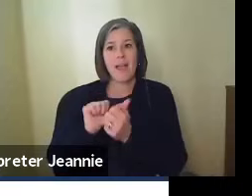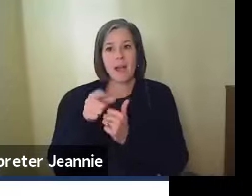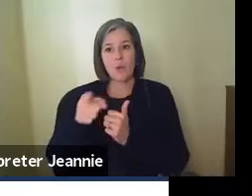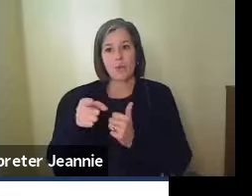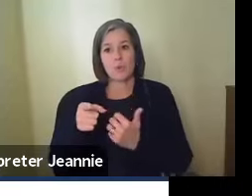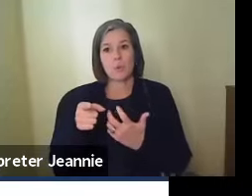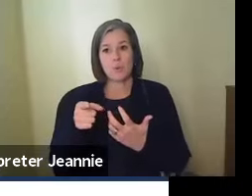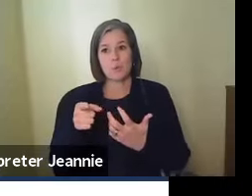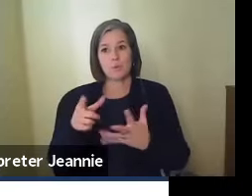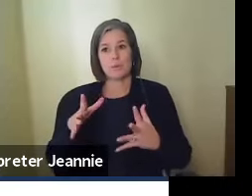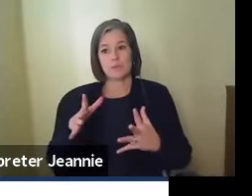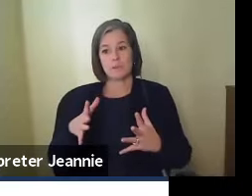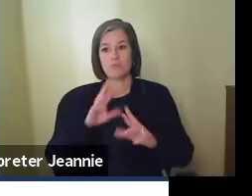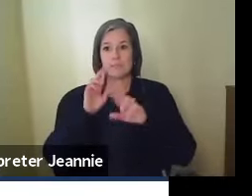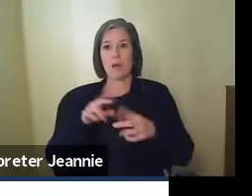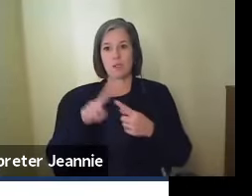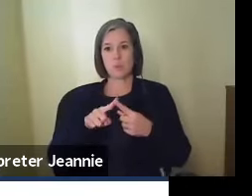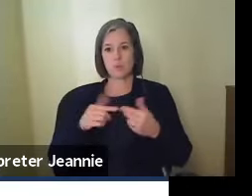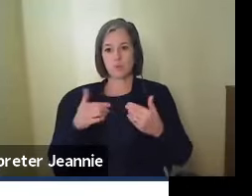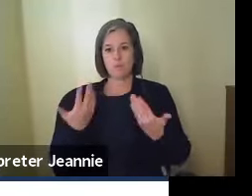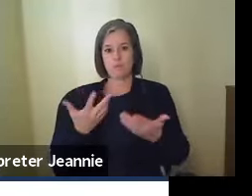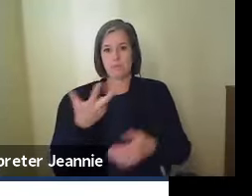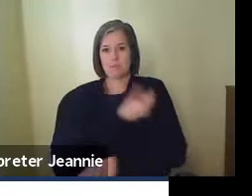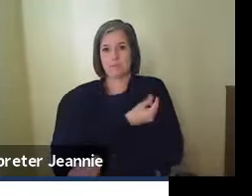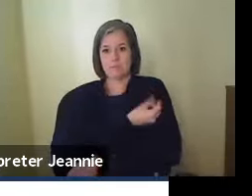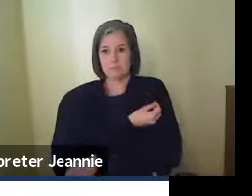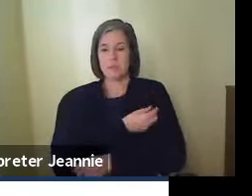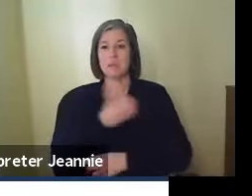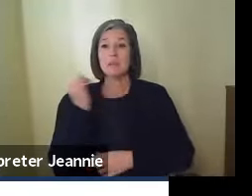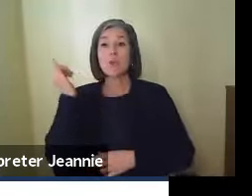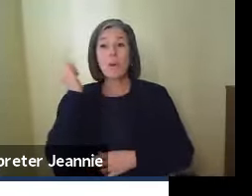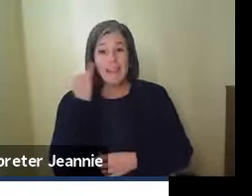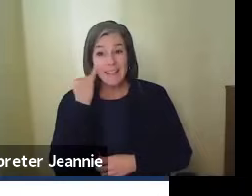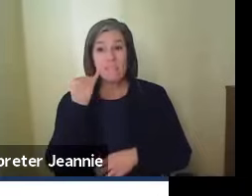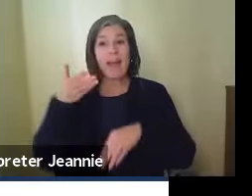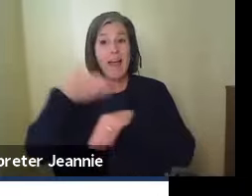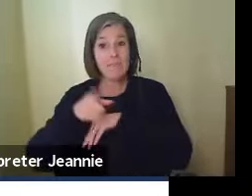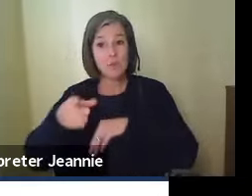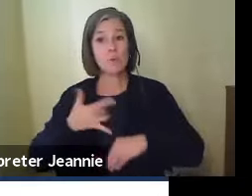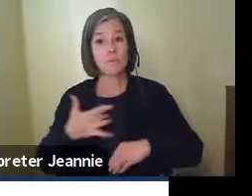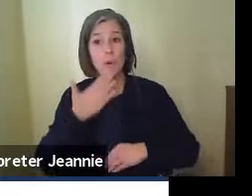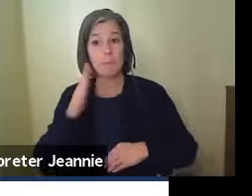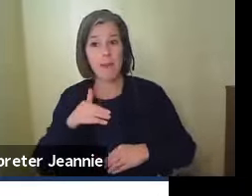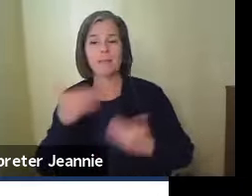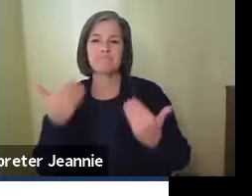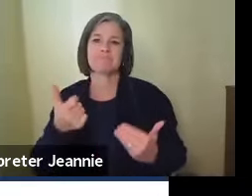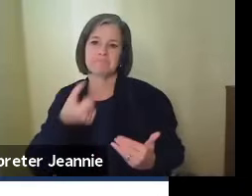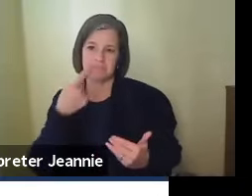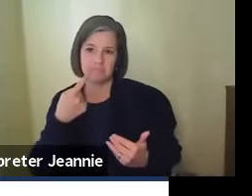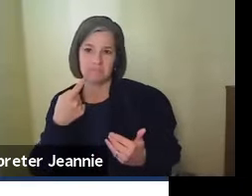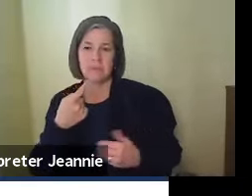take some Tylenol. If you still feel icky take ibuprofen unless your doctor told you not to and give it a couple of days and you should feel better